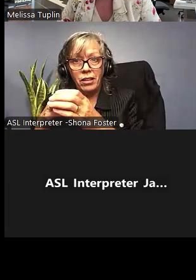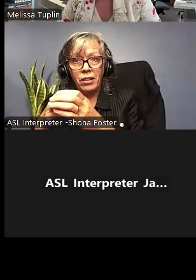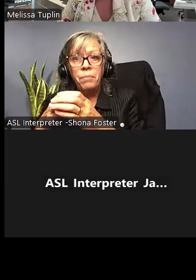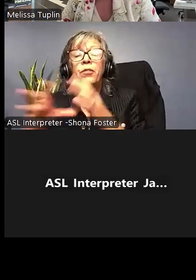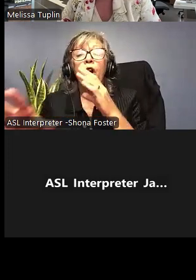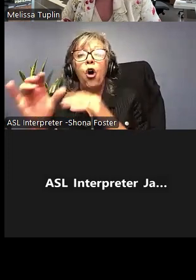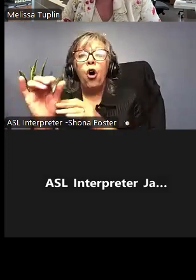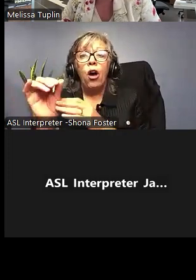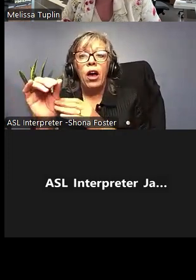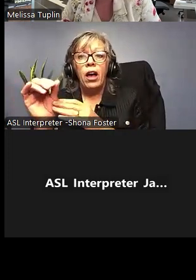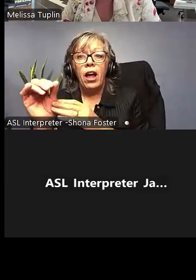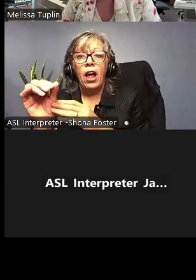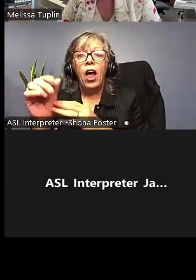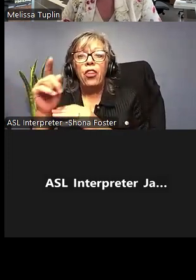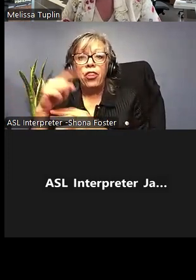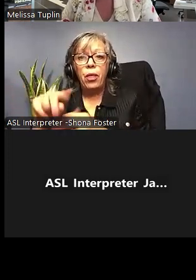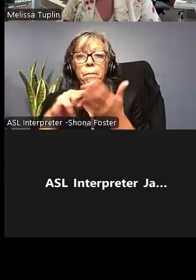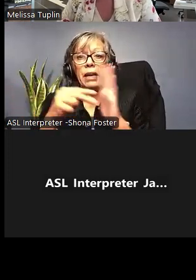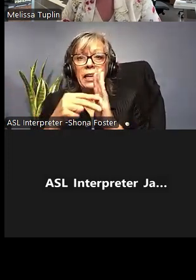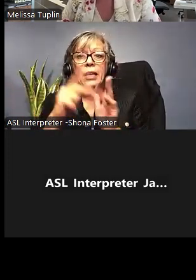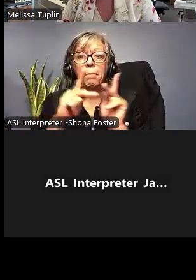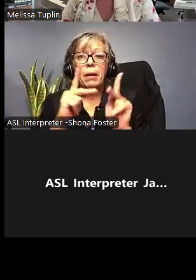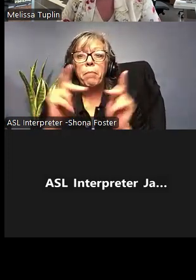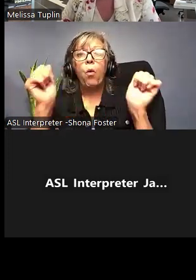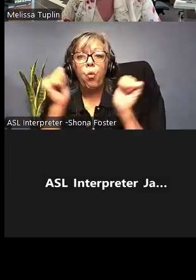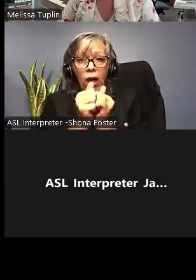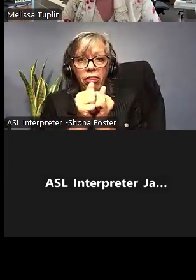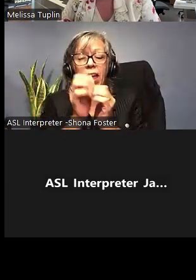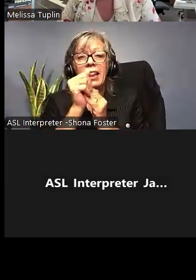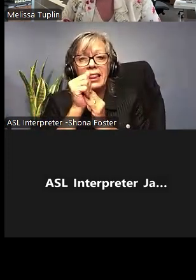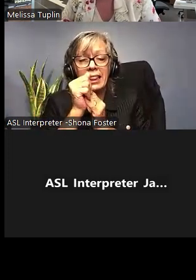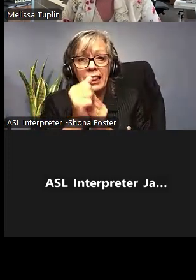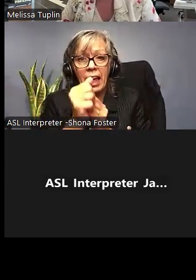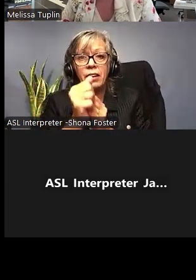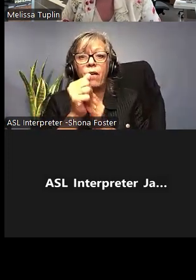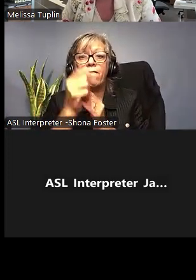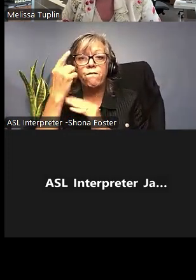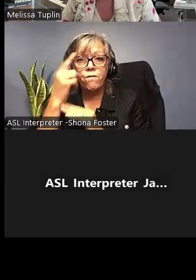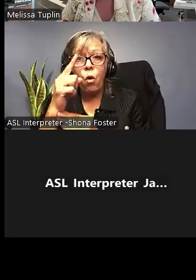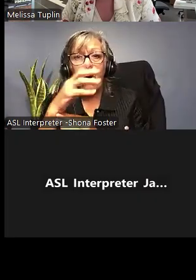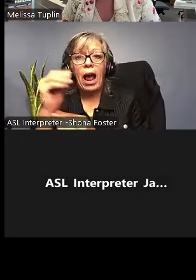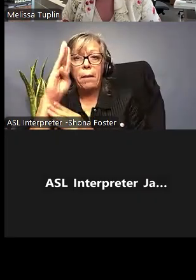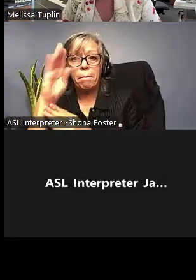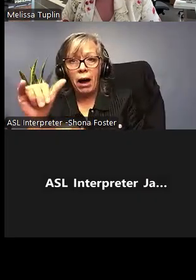by, with, and for equity priority groups is tied directly to CADA’s definition of equity in our